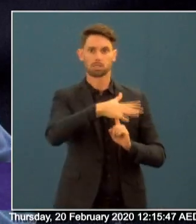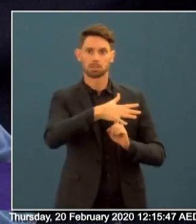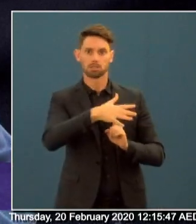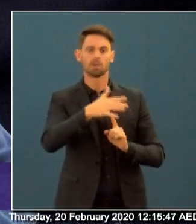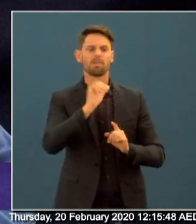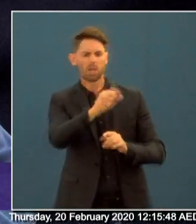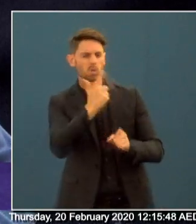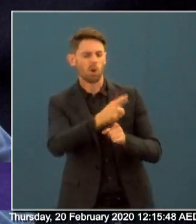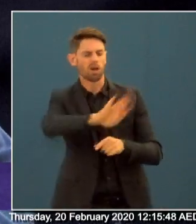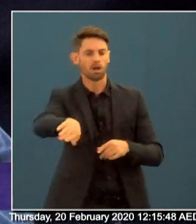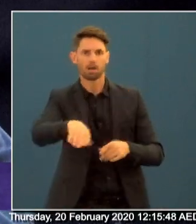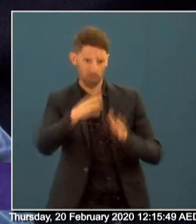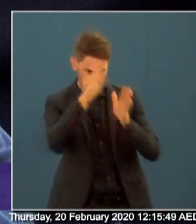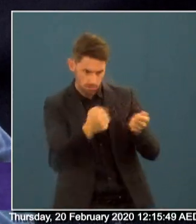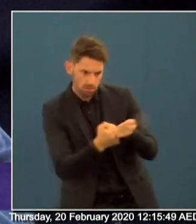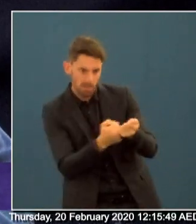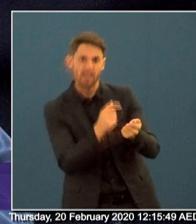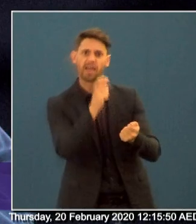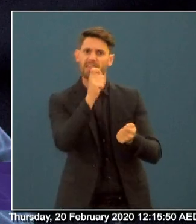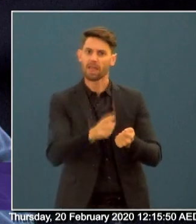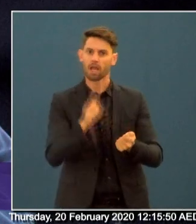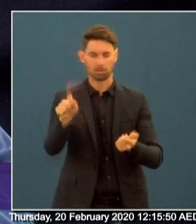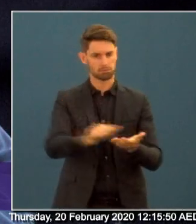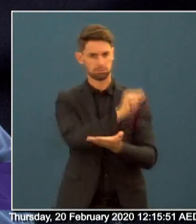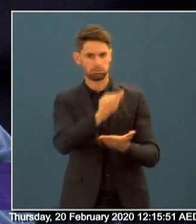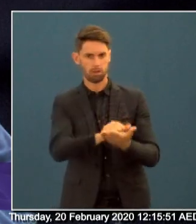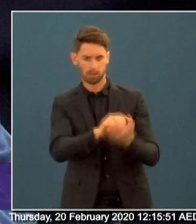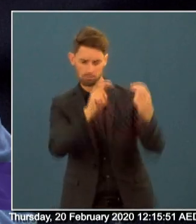to the range of symptoms someone may present with,